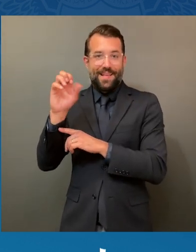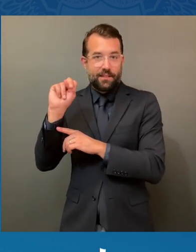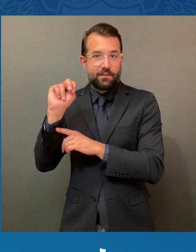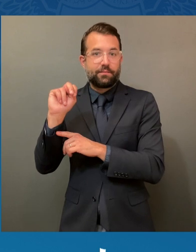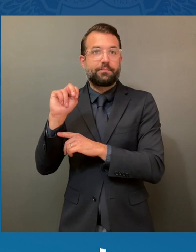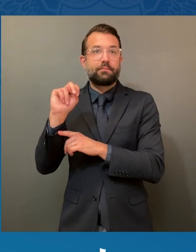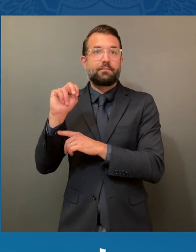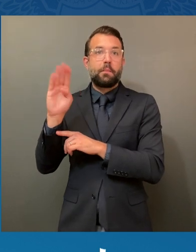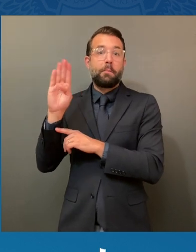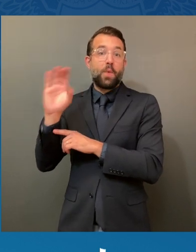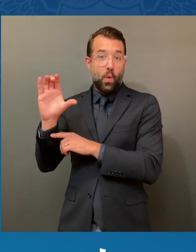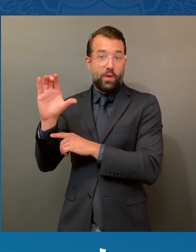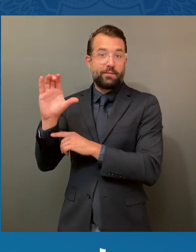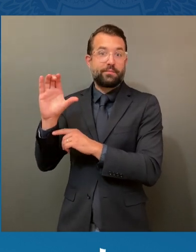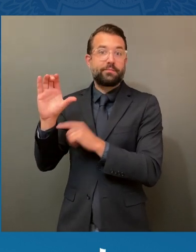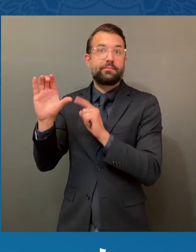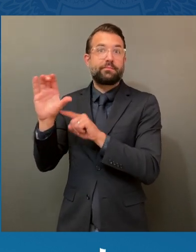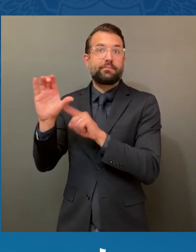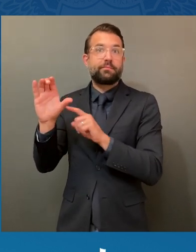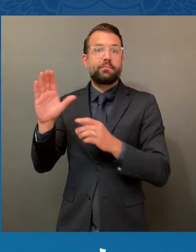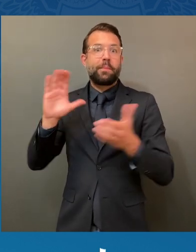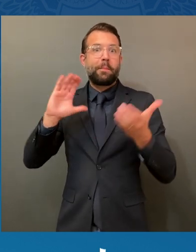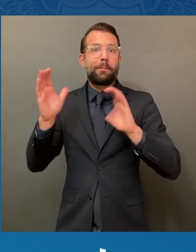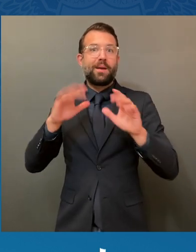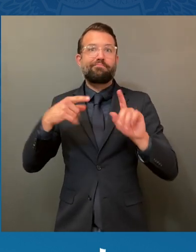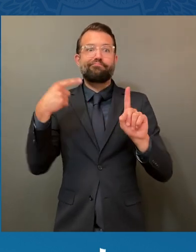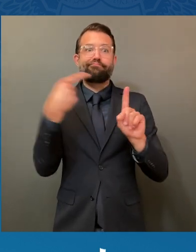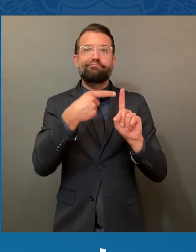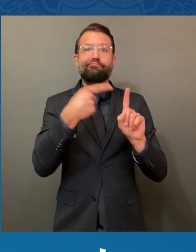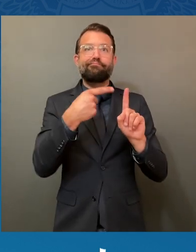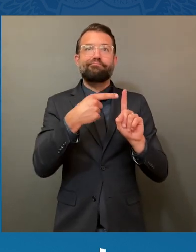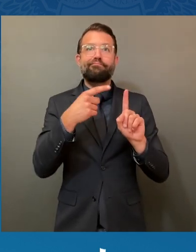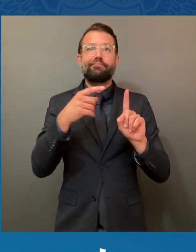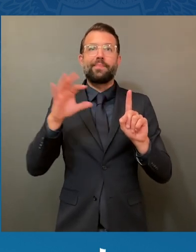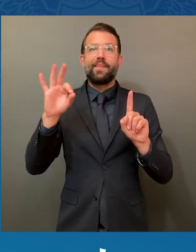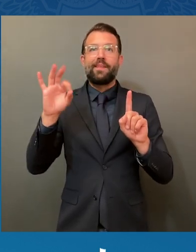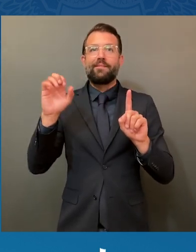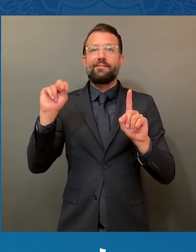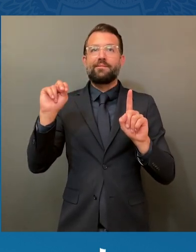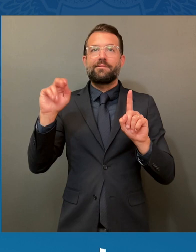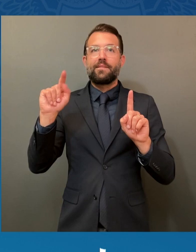to fentanyl. And suggested, therefore, it should be banned.